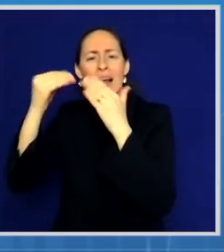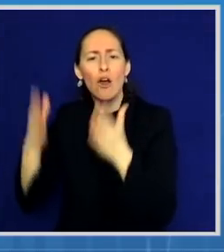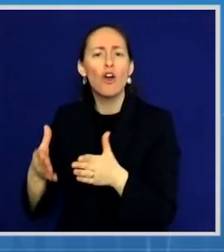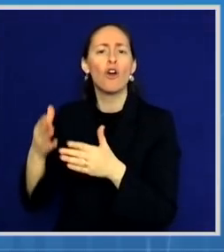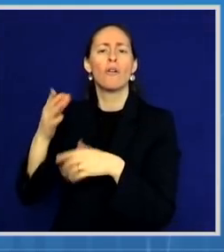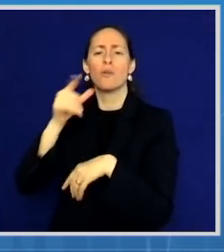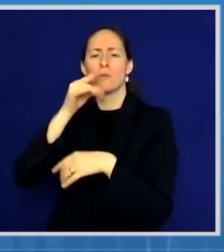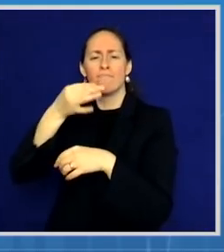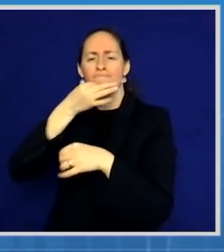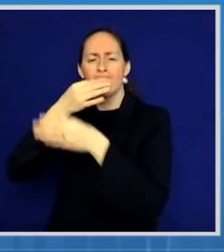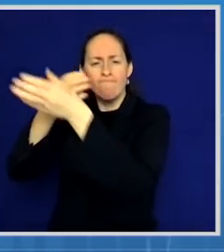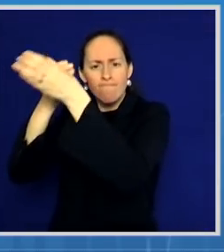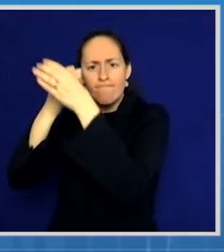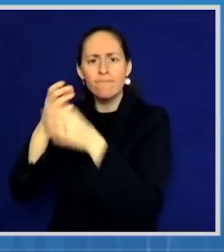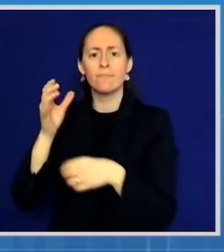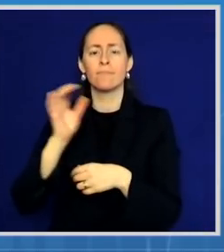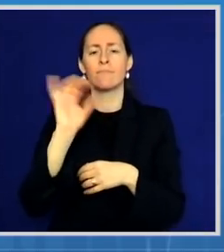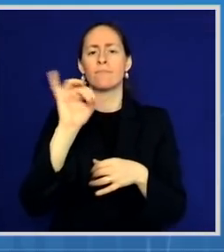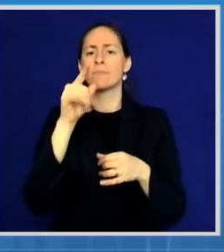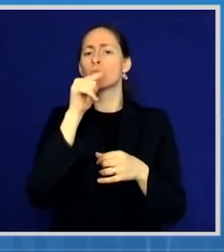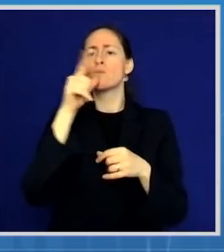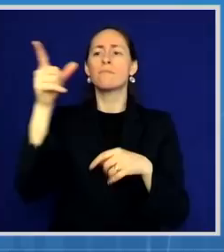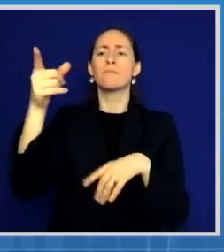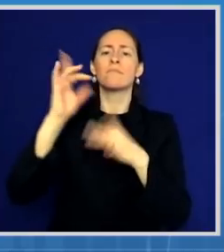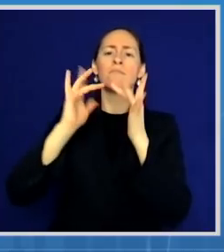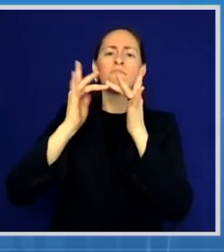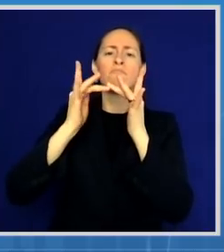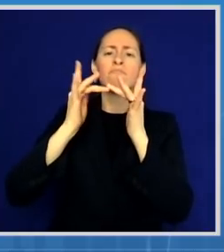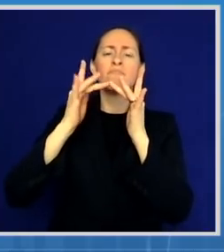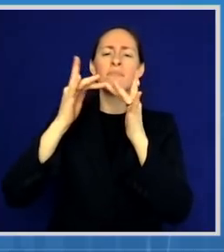and other platforms to push them also in partner with them